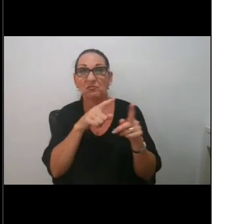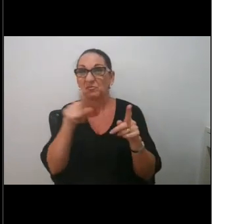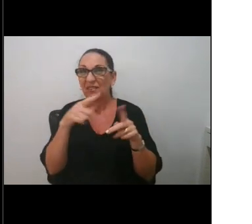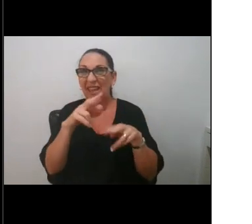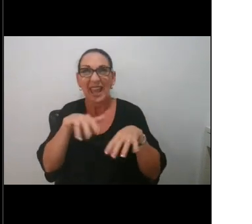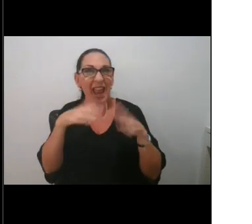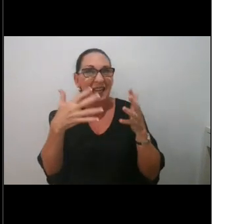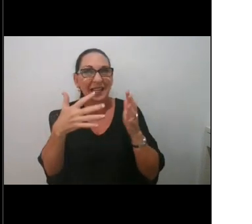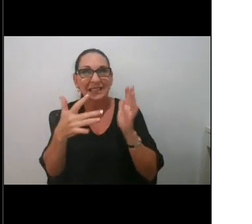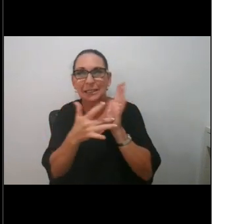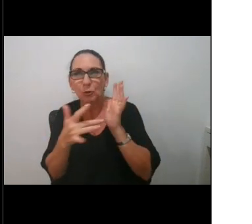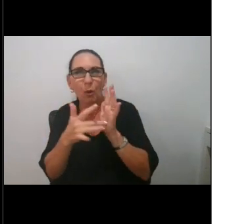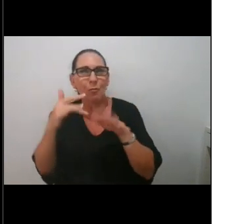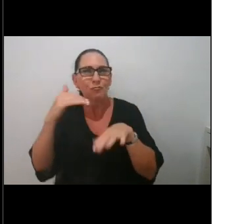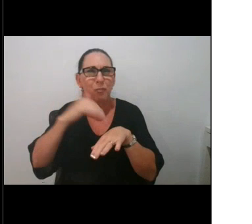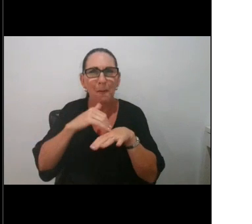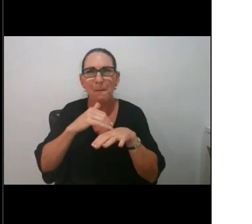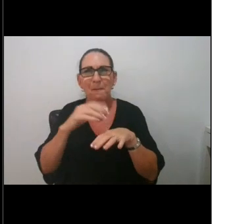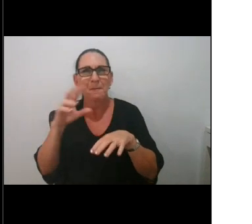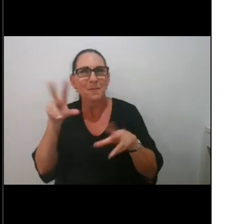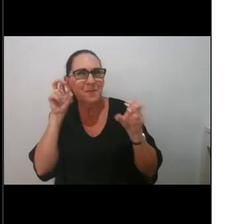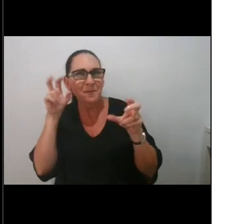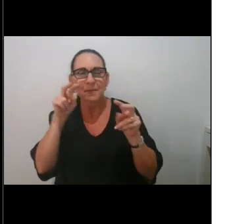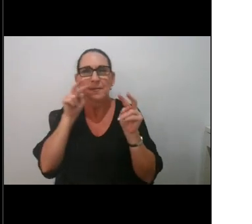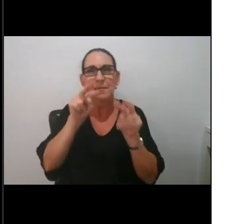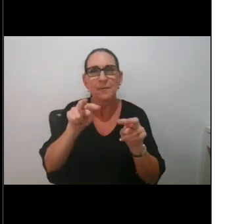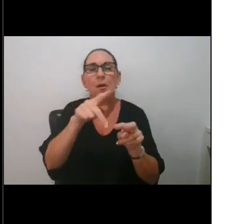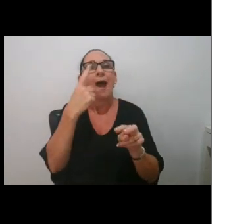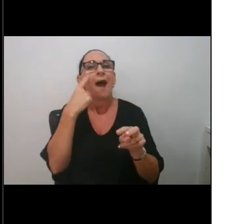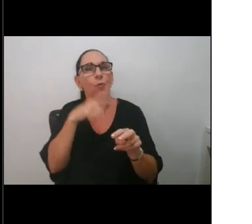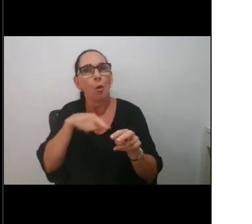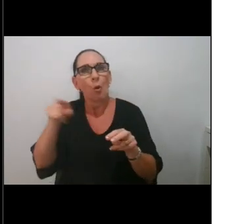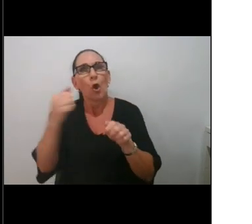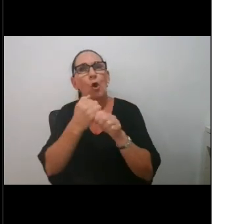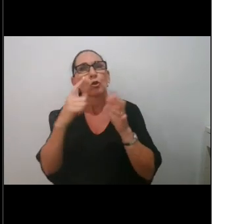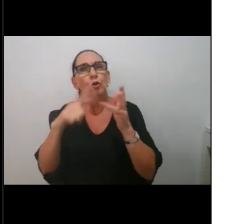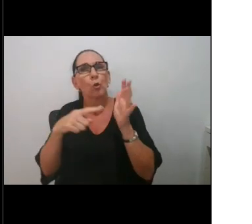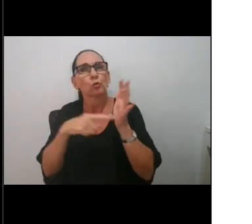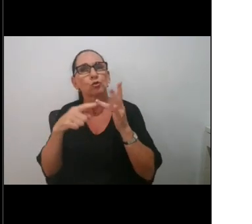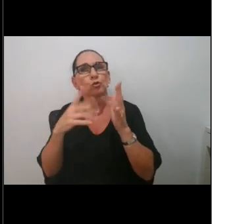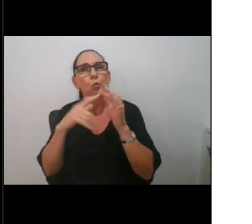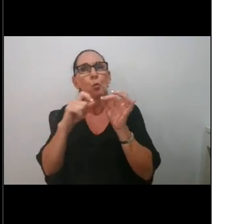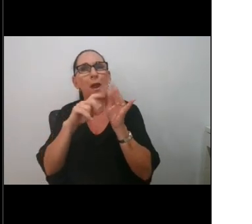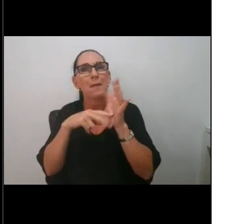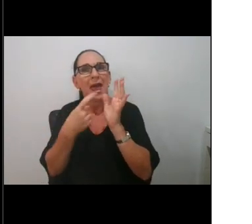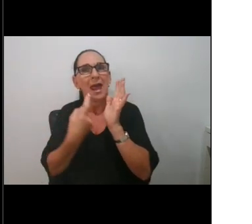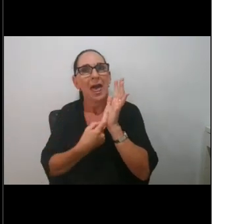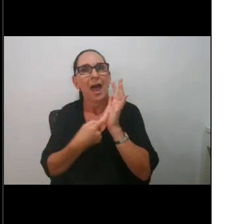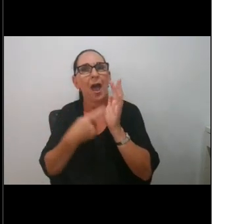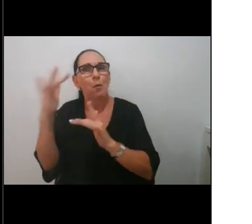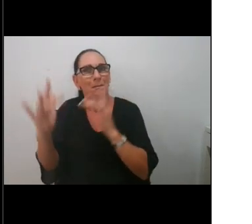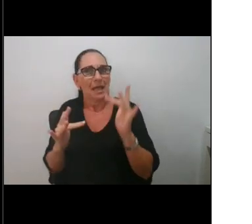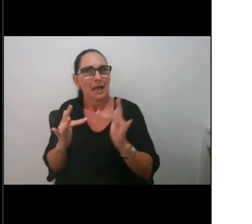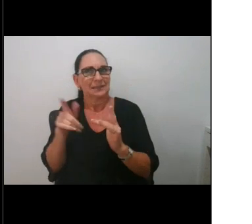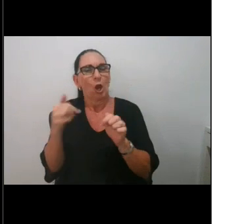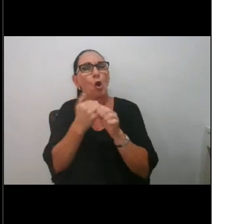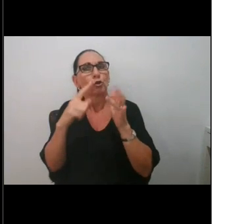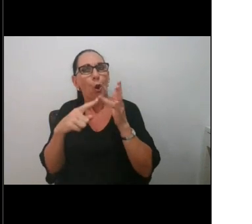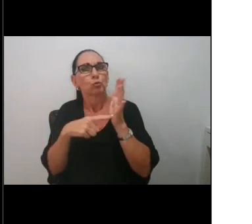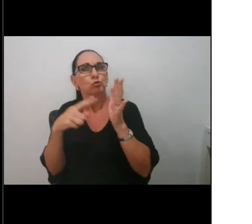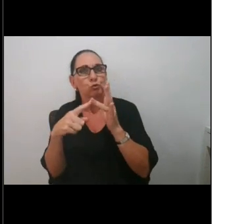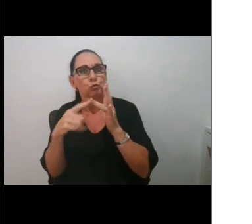webinar please go to the GoToWebinar customer support page on the GoToWebinar website this